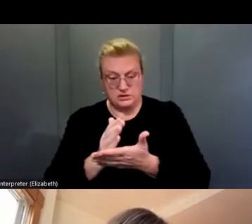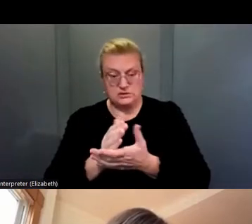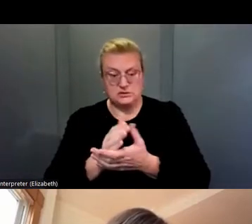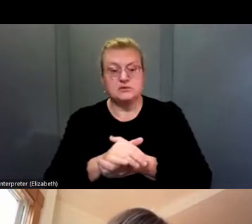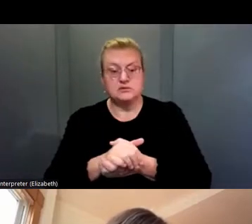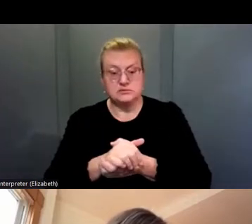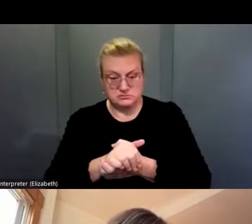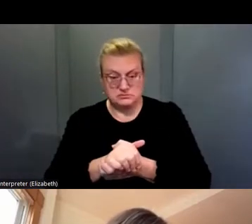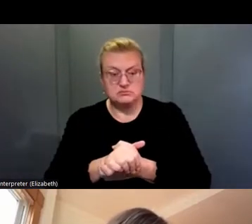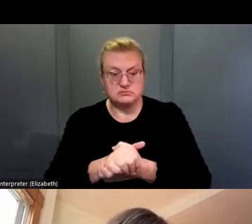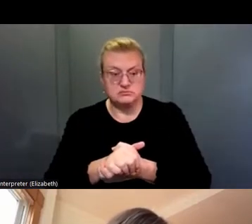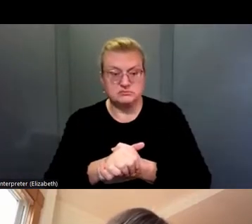to artists that I don't know about